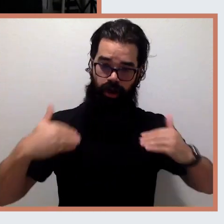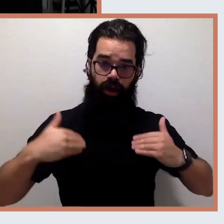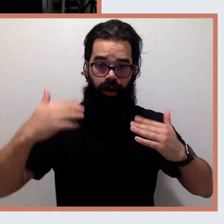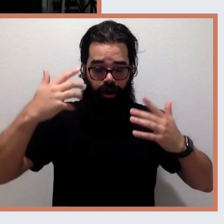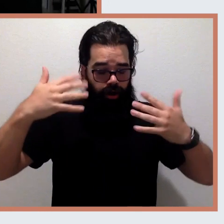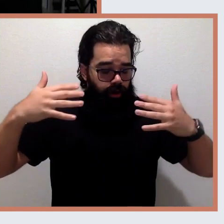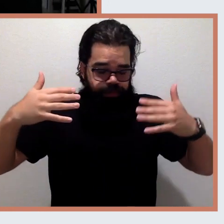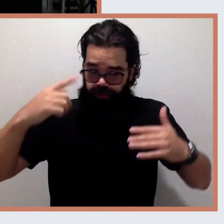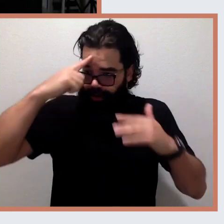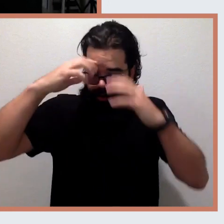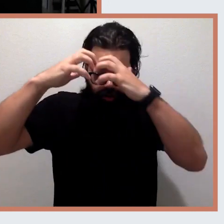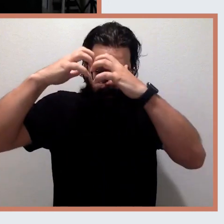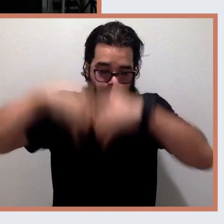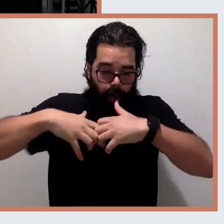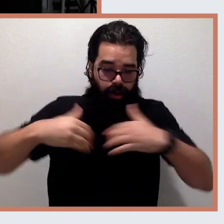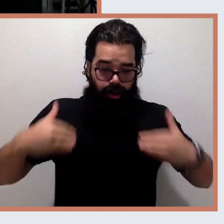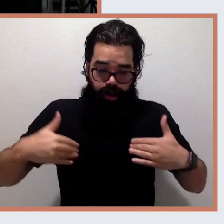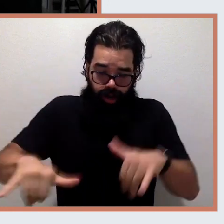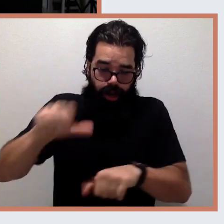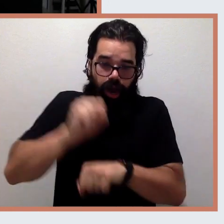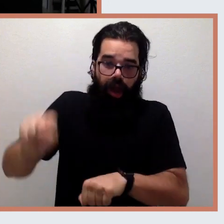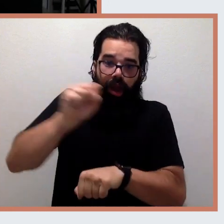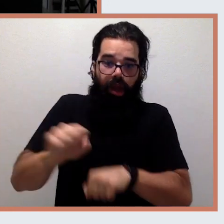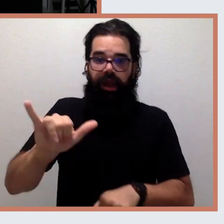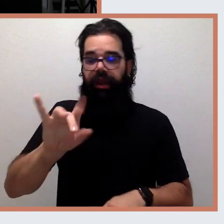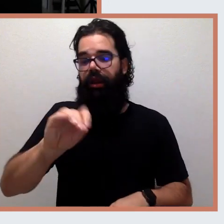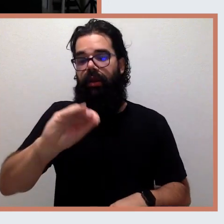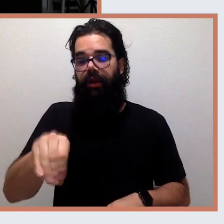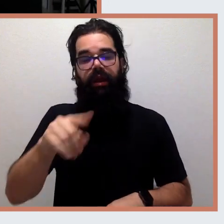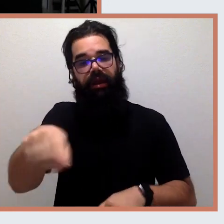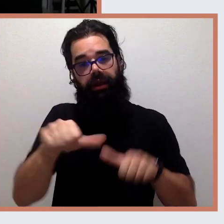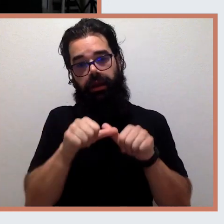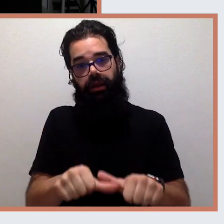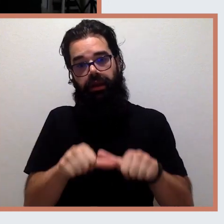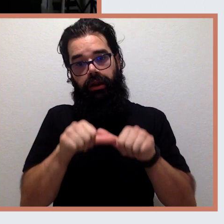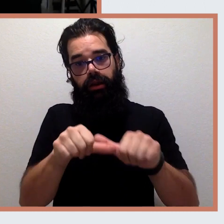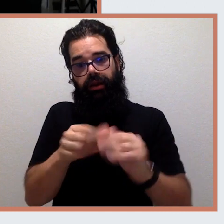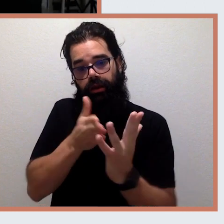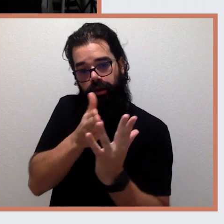your brain will shut down when your body has like 80%. You can still go, right?